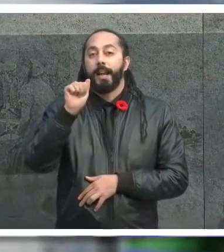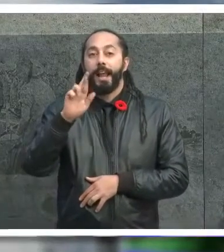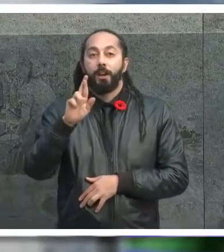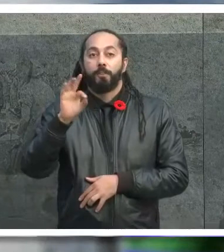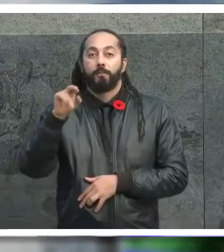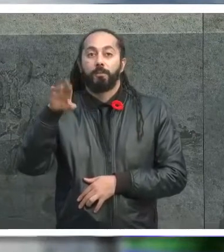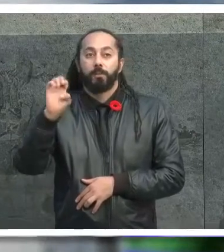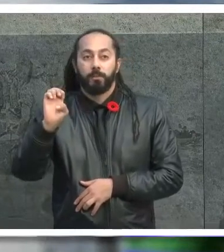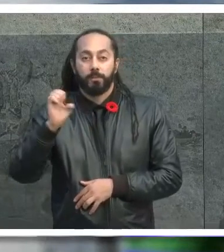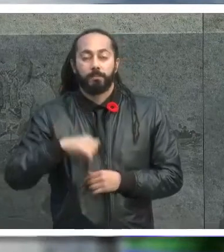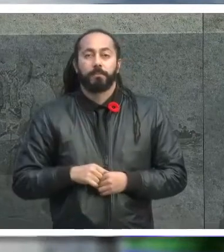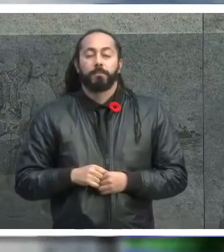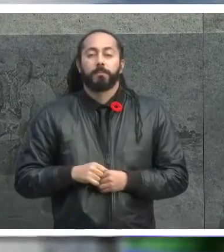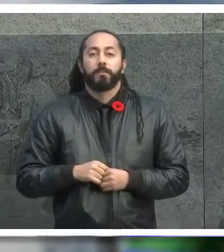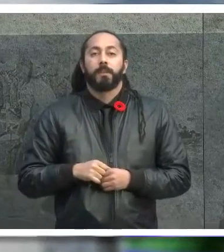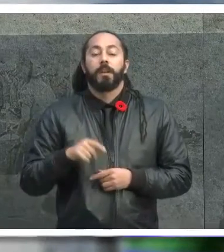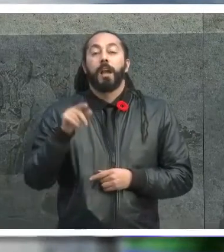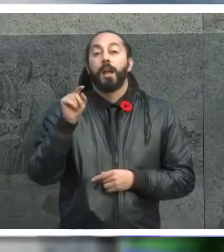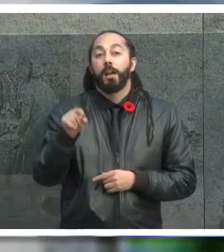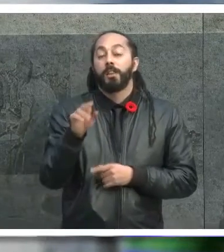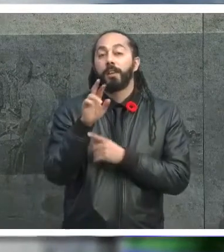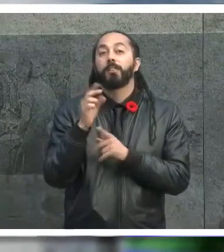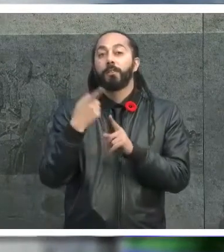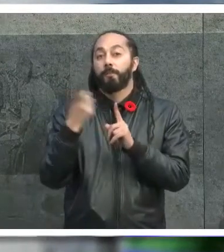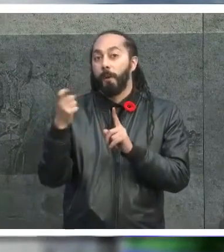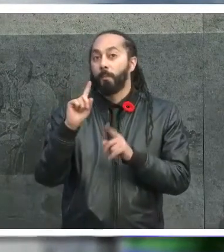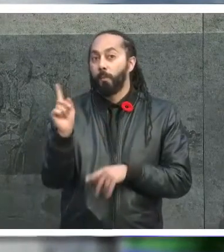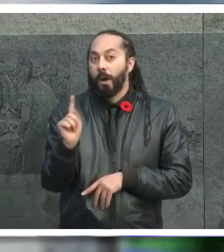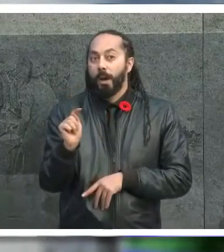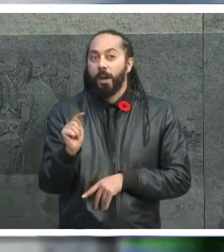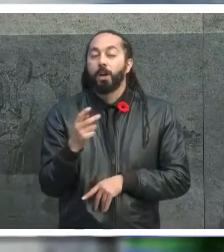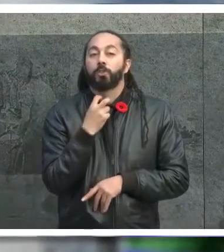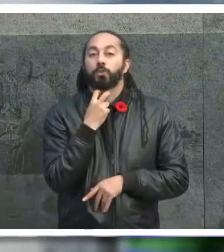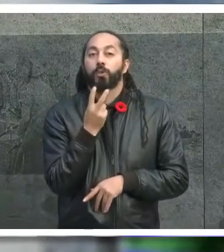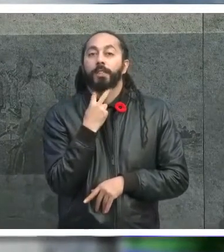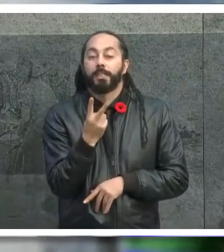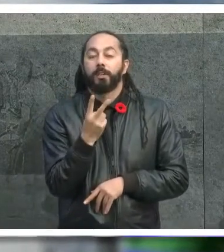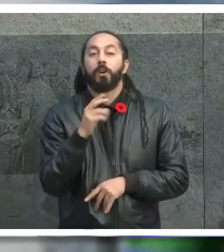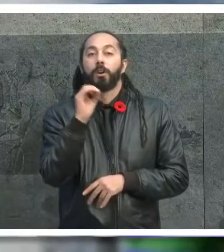today from the Royal Canadian Air Force. Transport and rescue squadron based in Trenton, Ontario uses plain